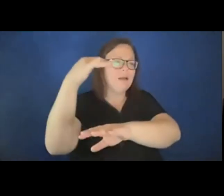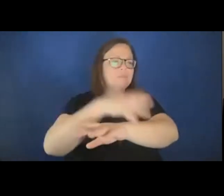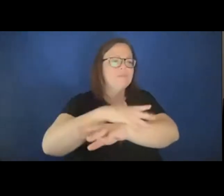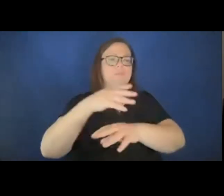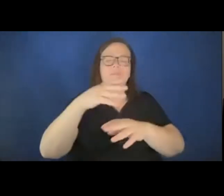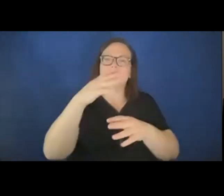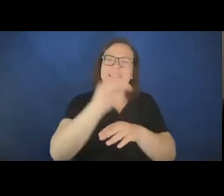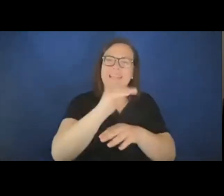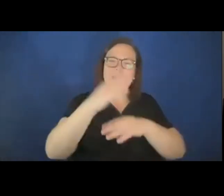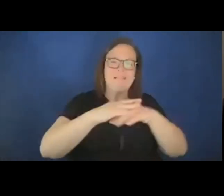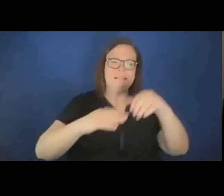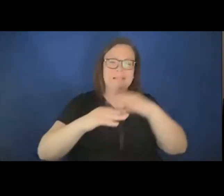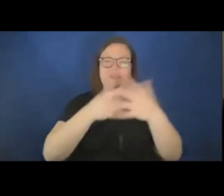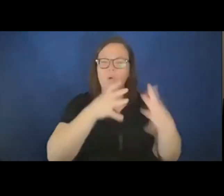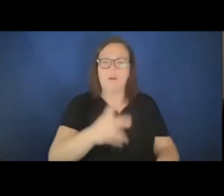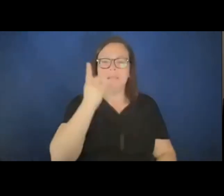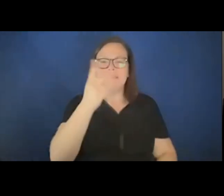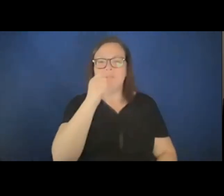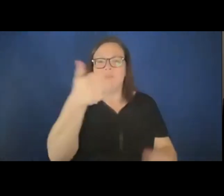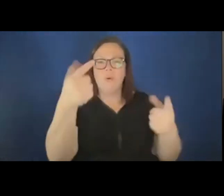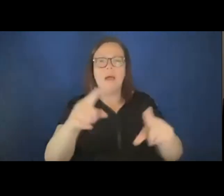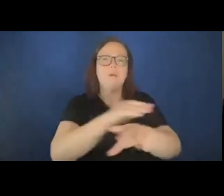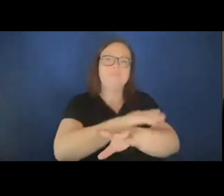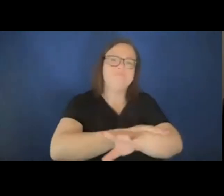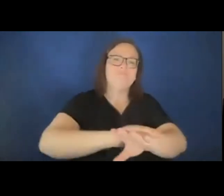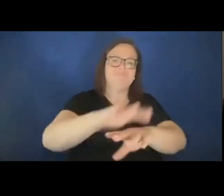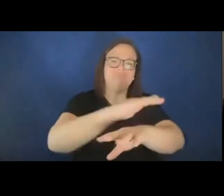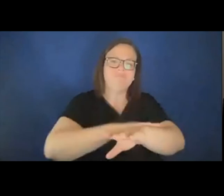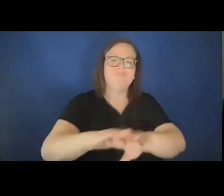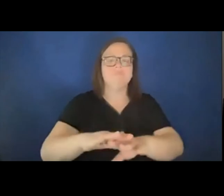to not see tomorrow. I dry off, and place purple earrings